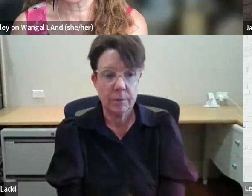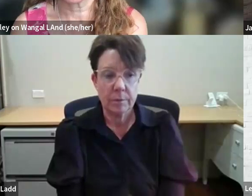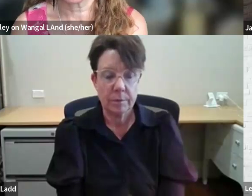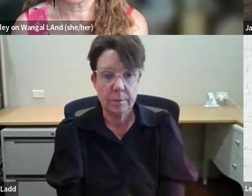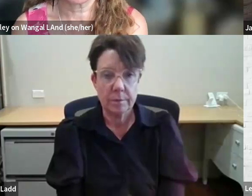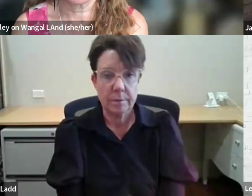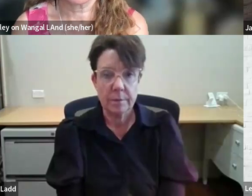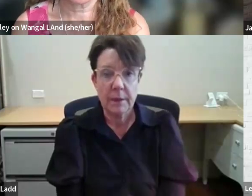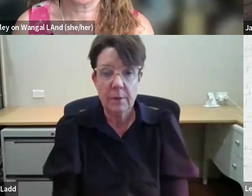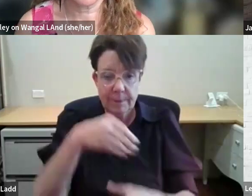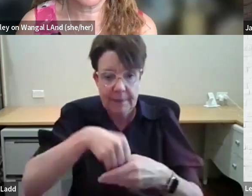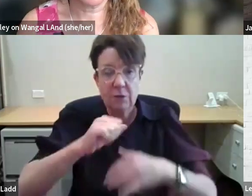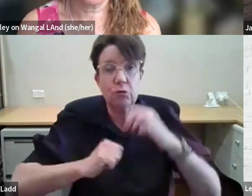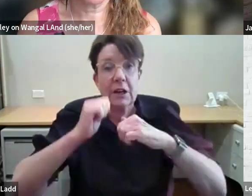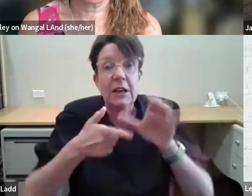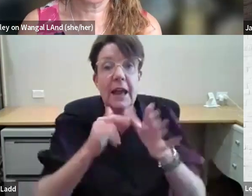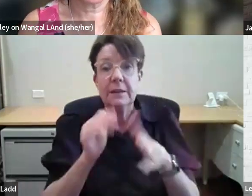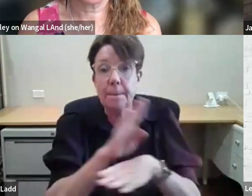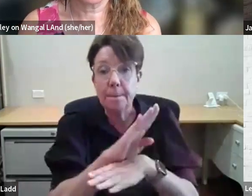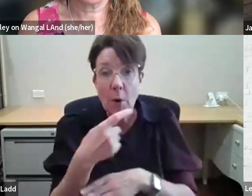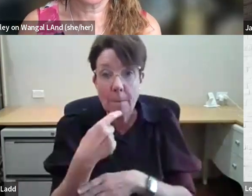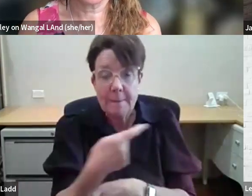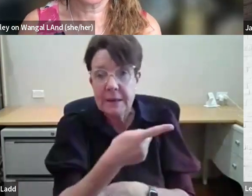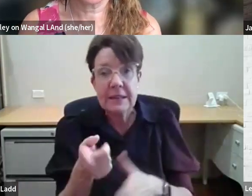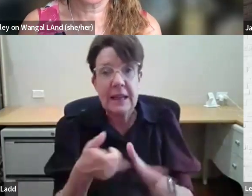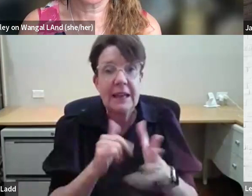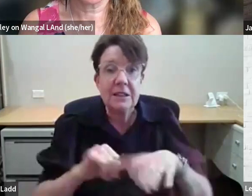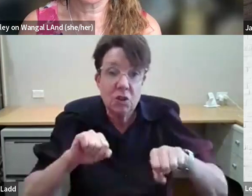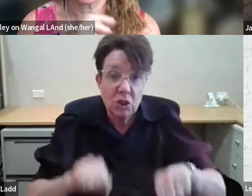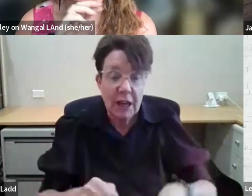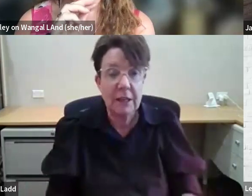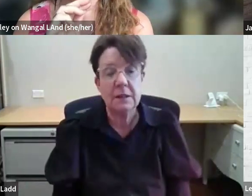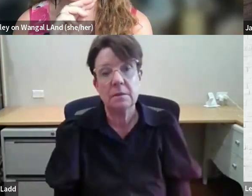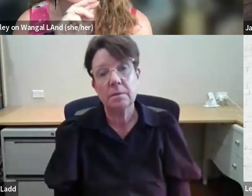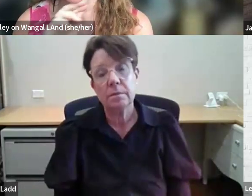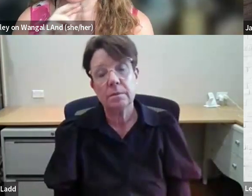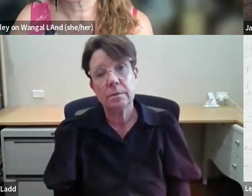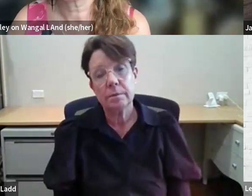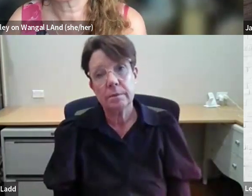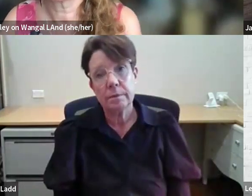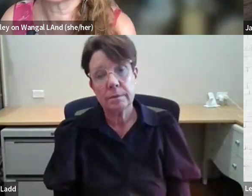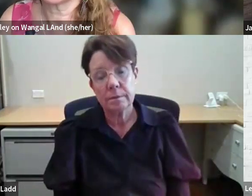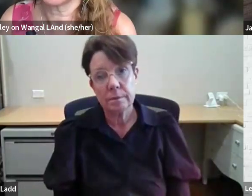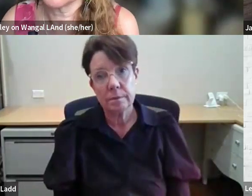positions to help influence the organisation and help shape the